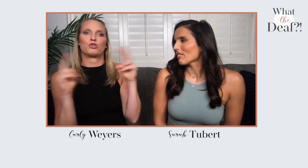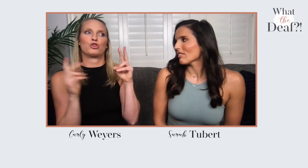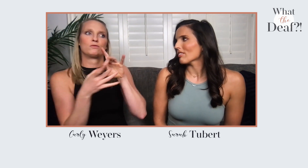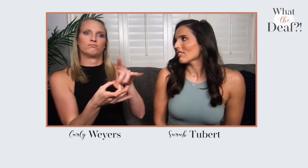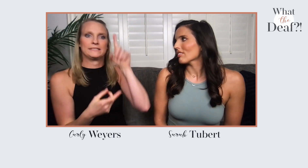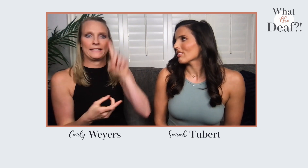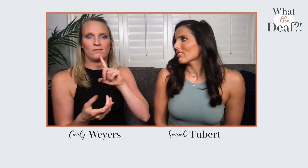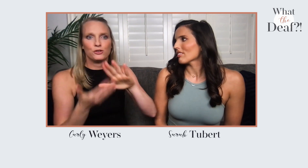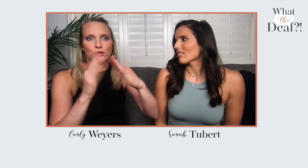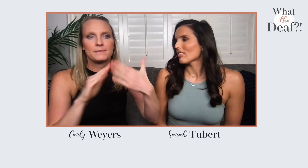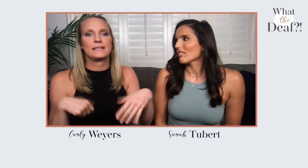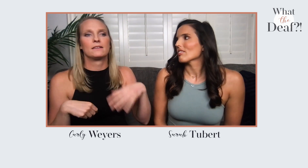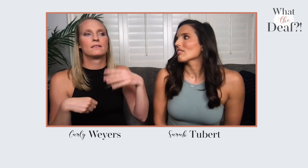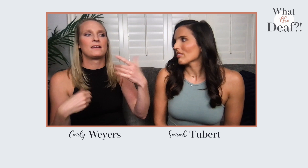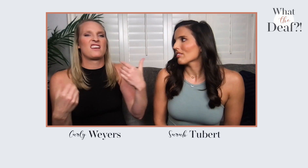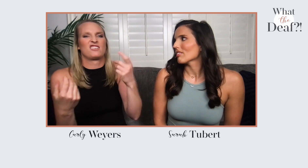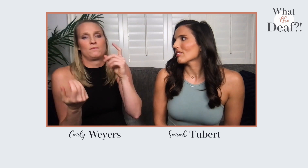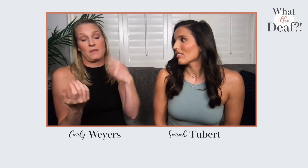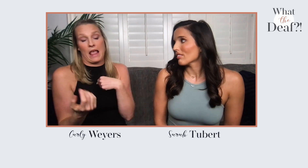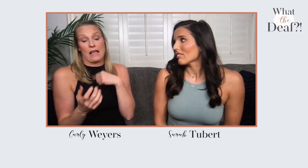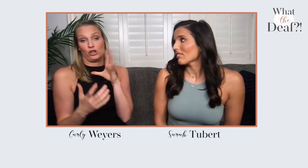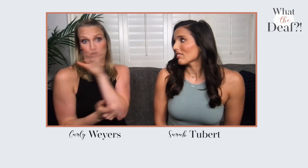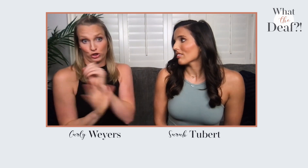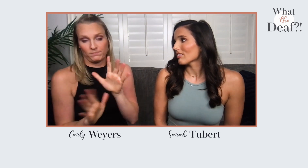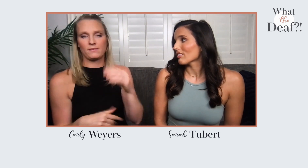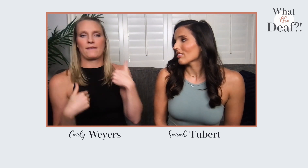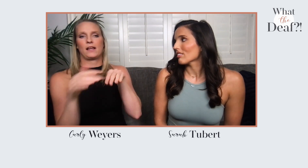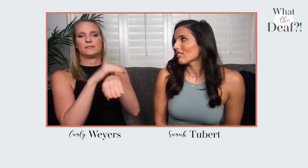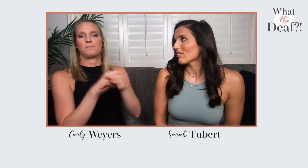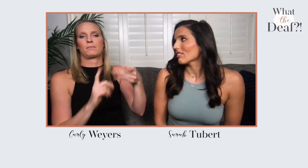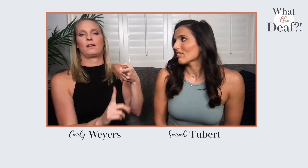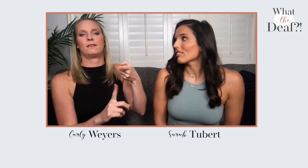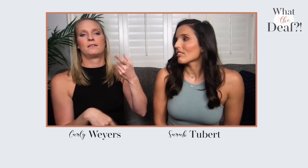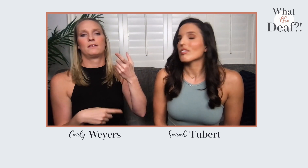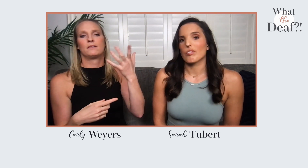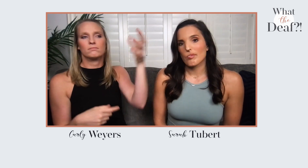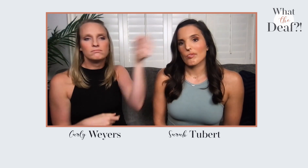that show is very deaf-centered, and I'm assuming they were accessible.